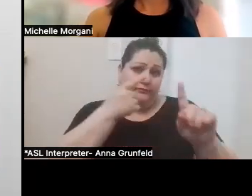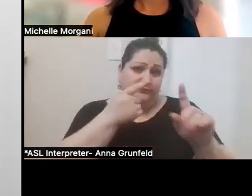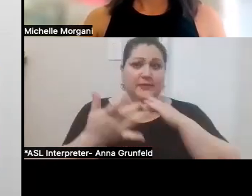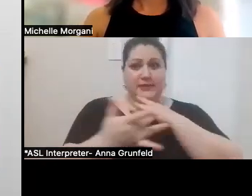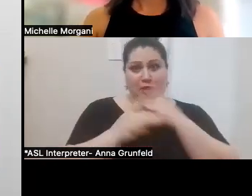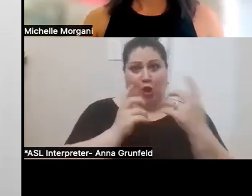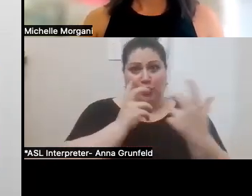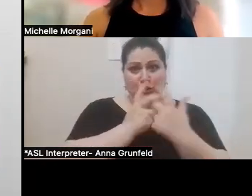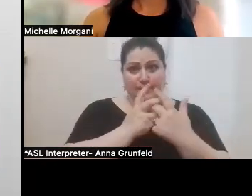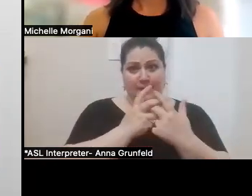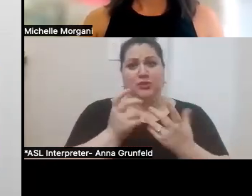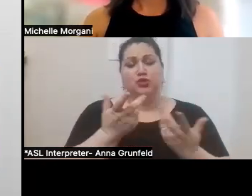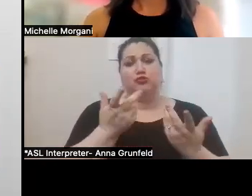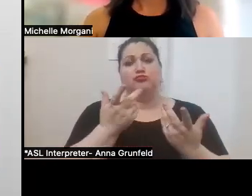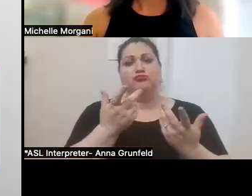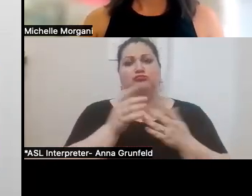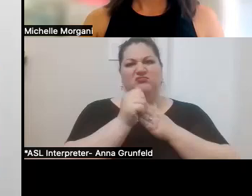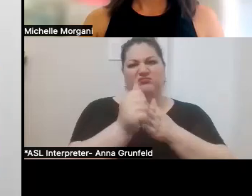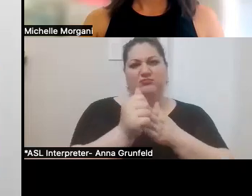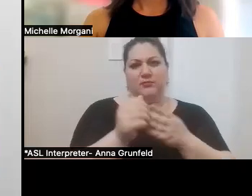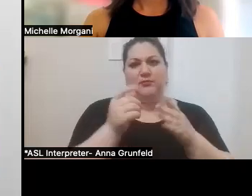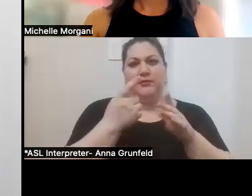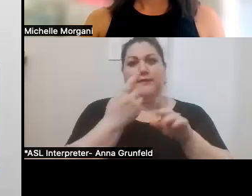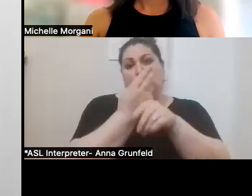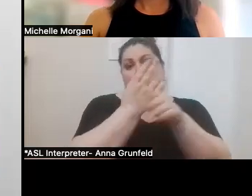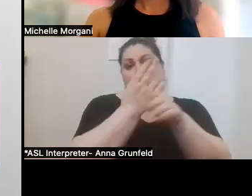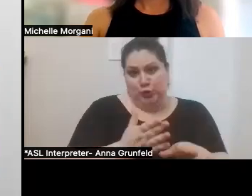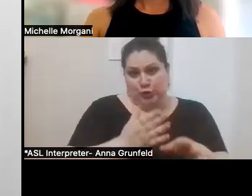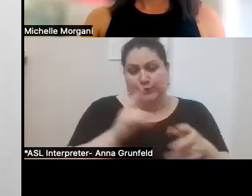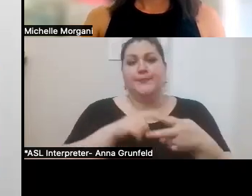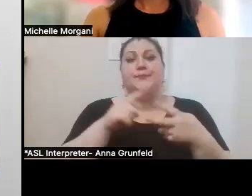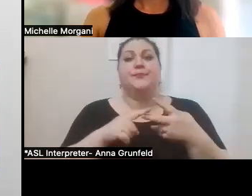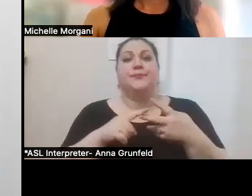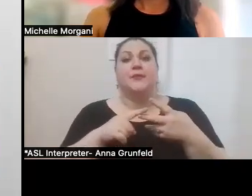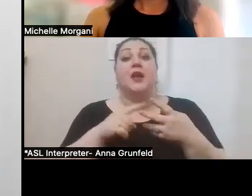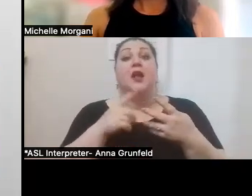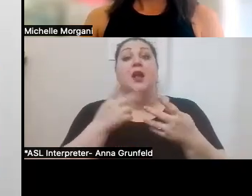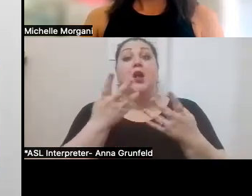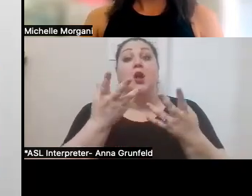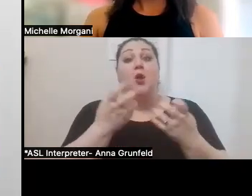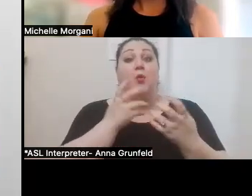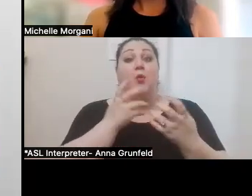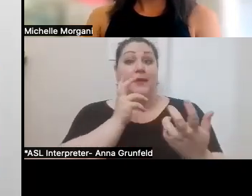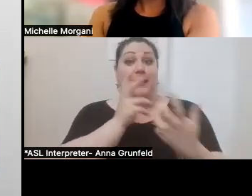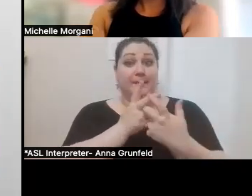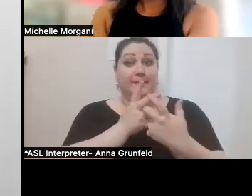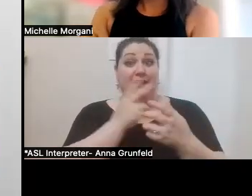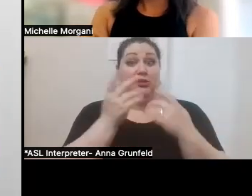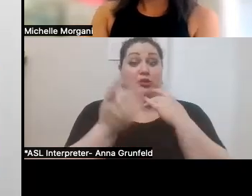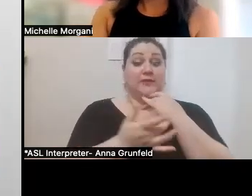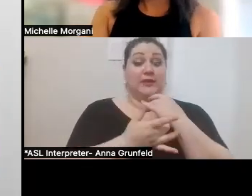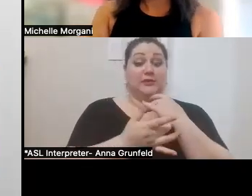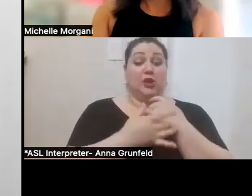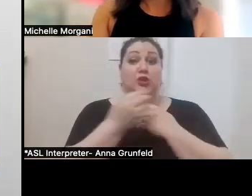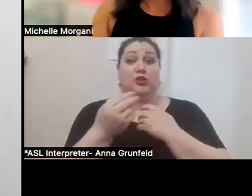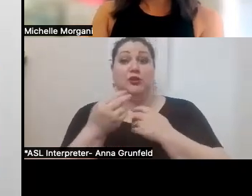Second, the degree of match between the user and the professionals considered. Third, that all external influences.